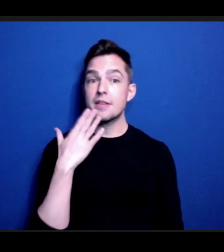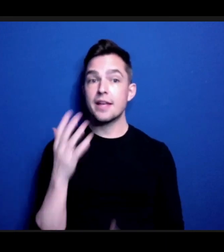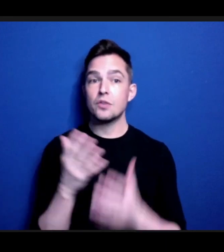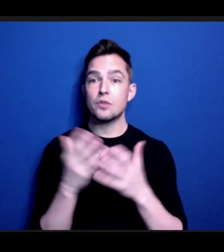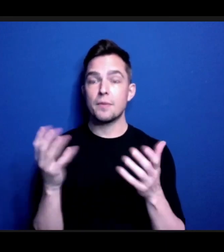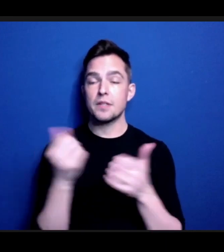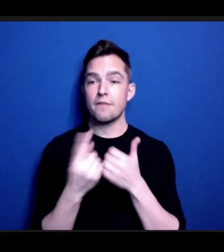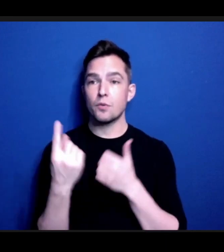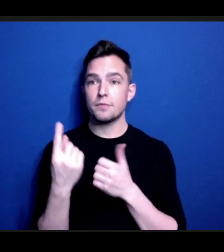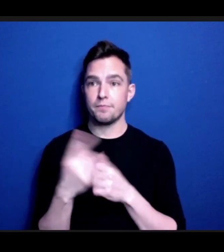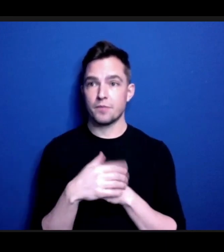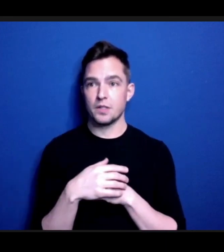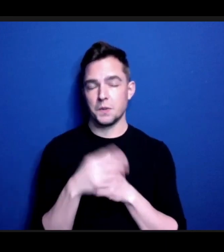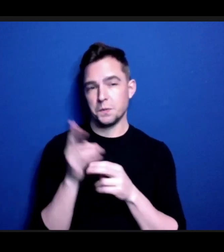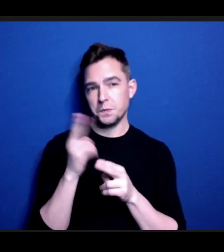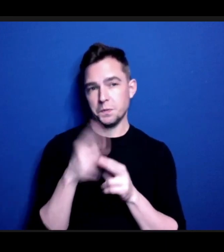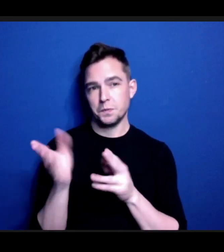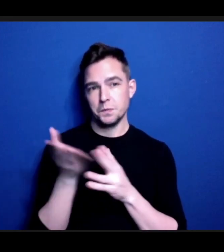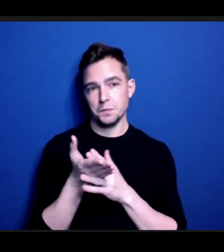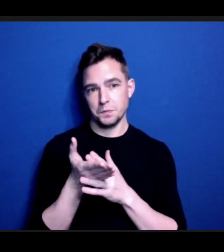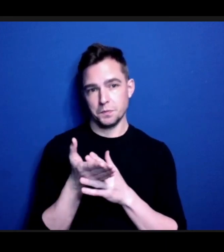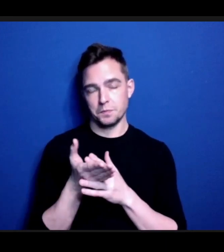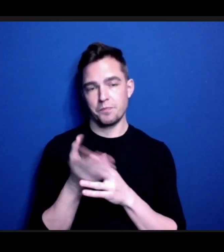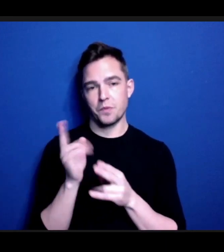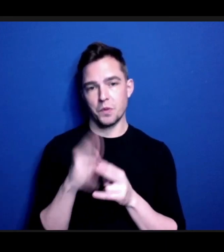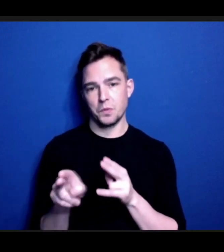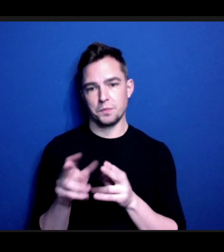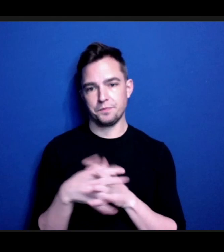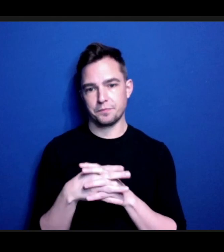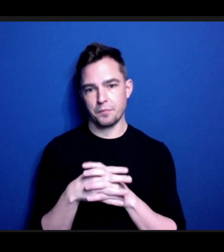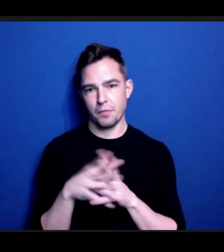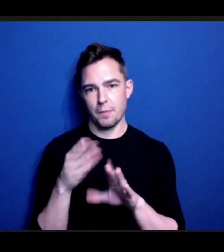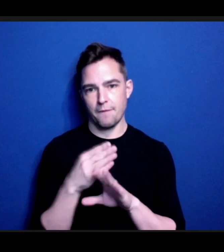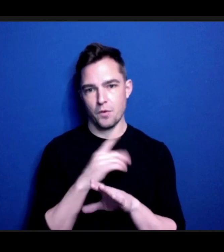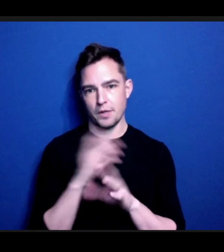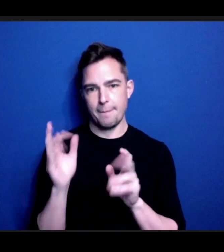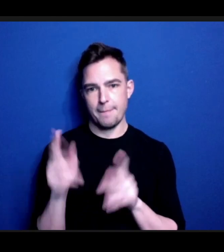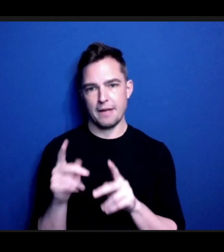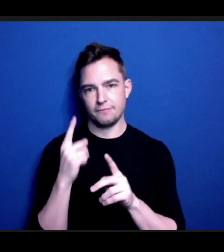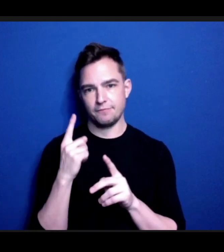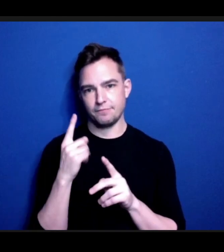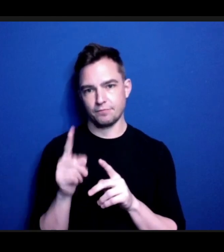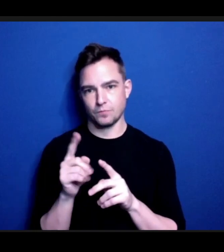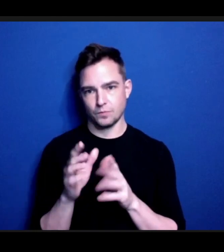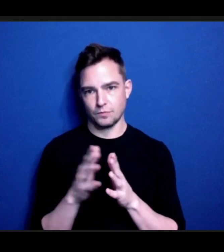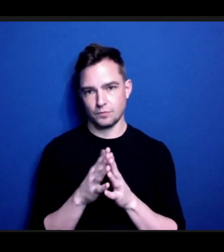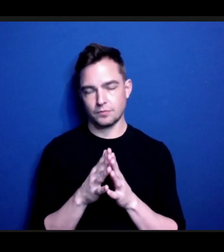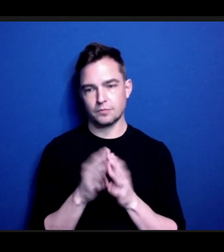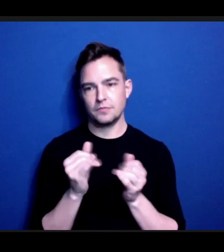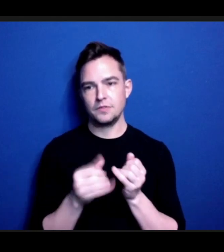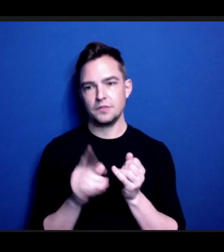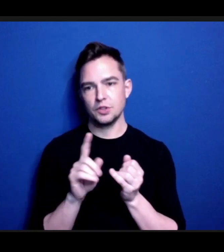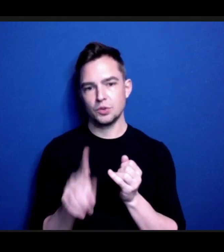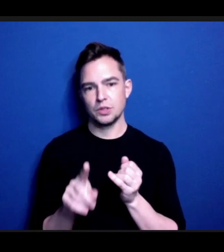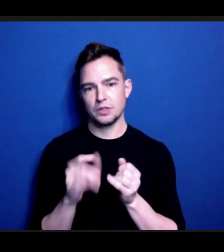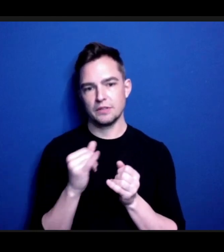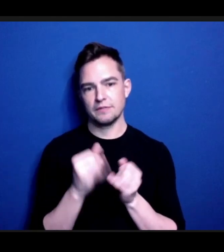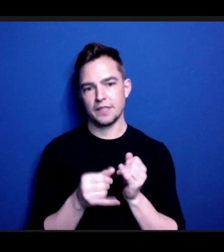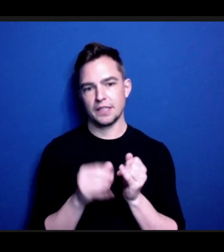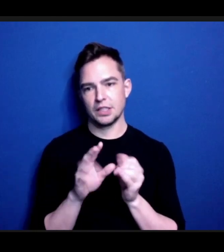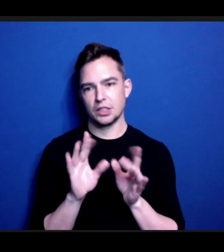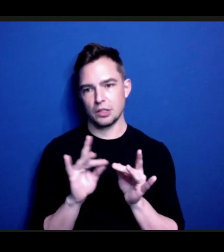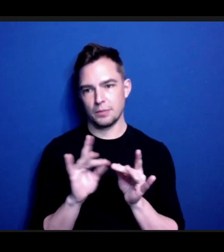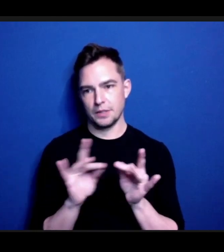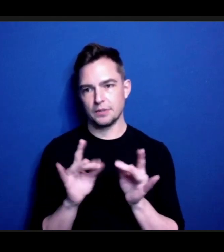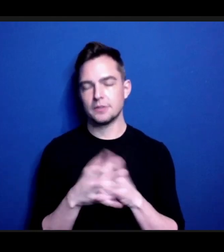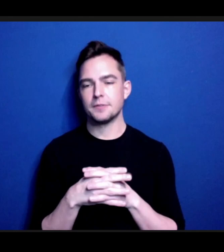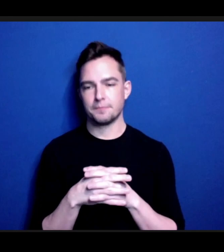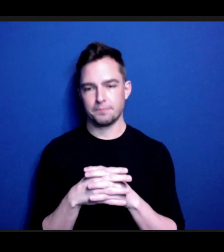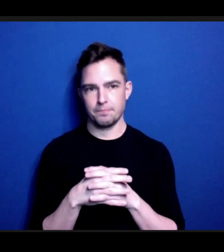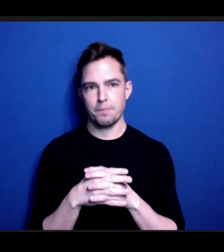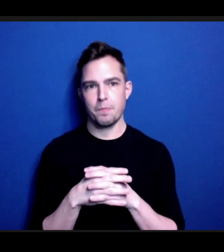just a short breath before we come back for final question, final comments. So we're just